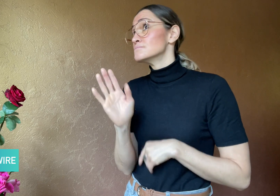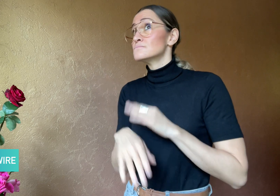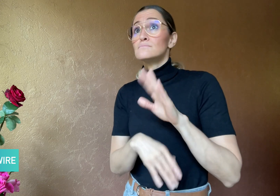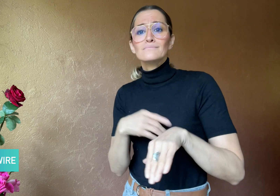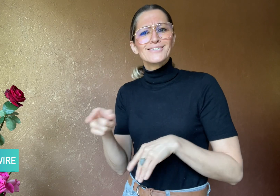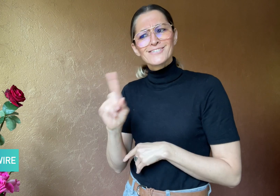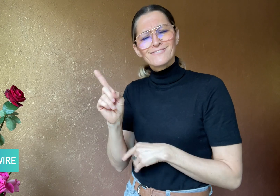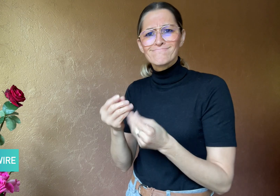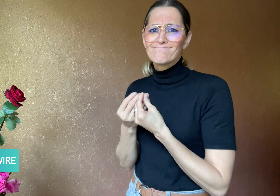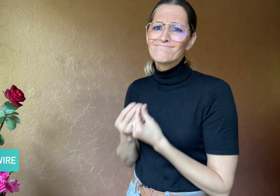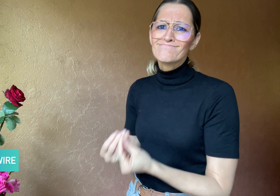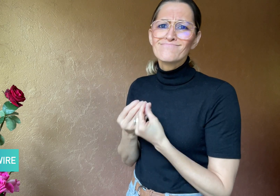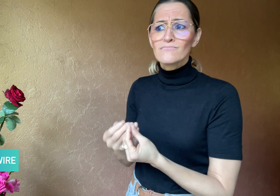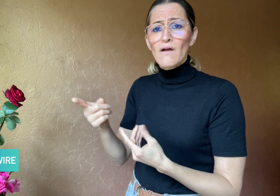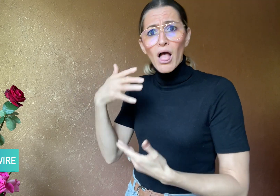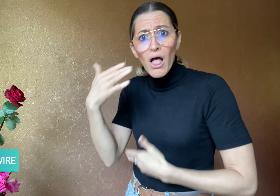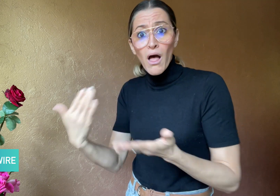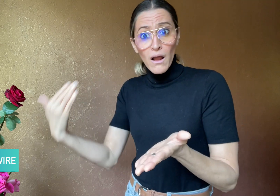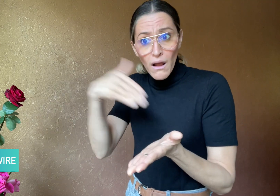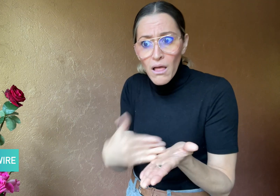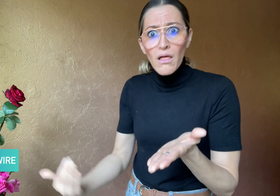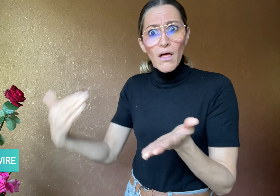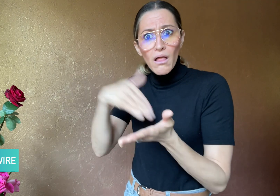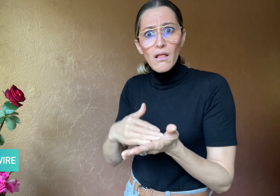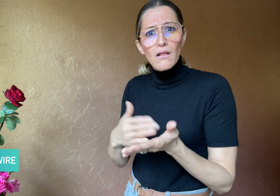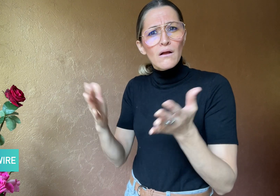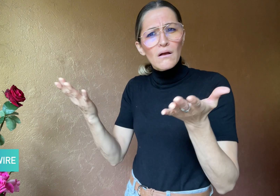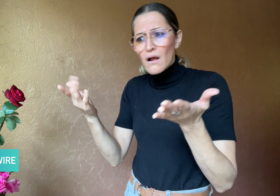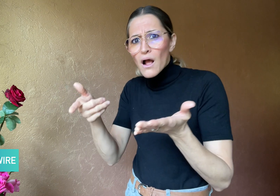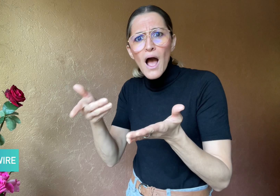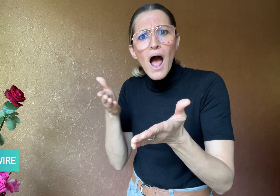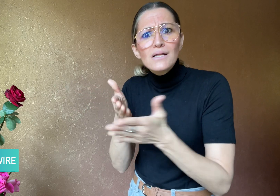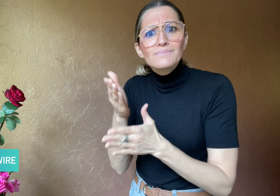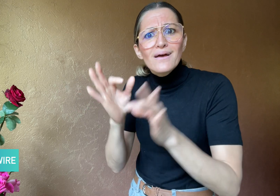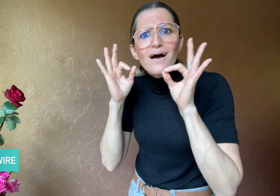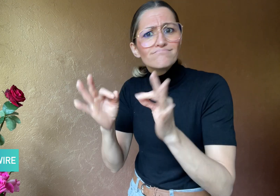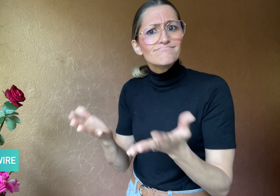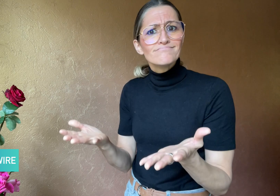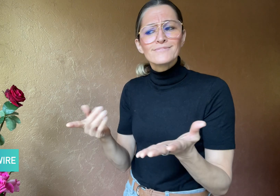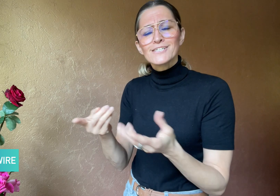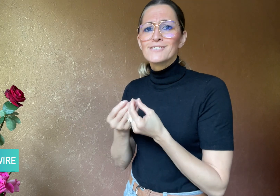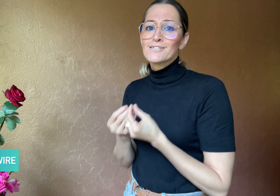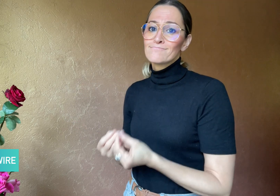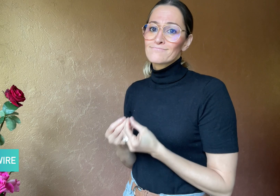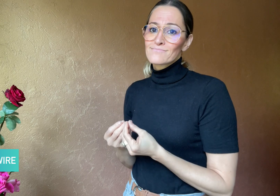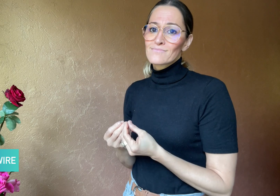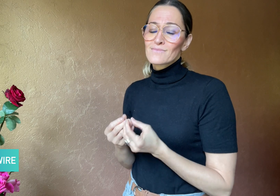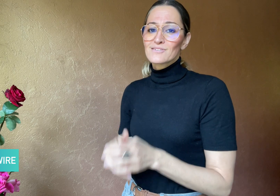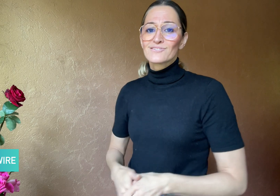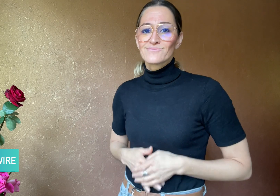to fail to address accessibility.”